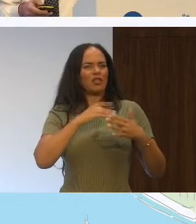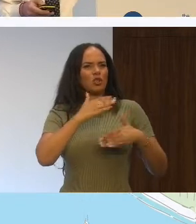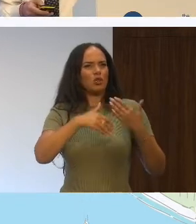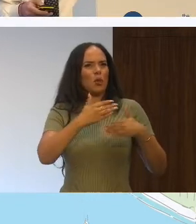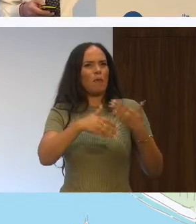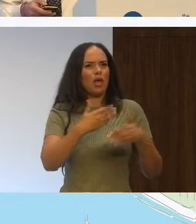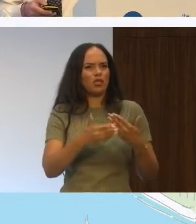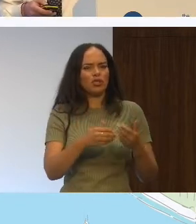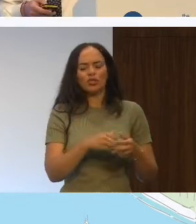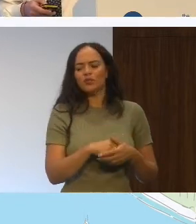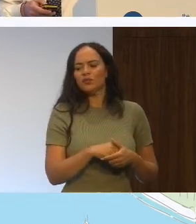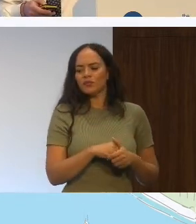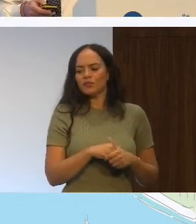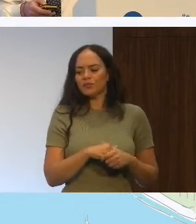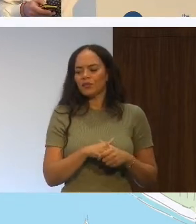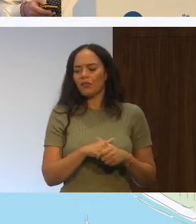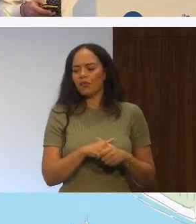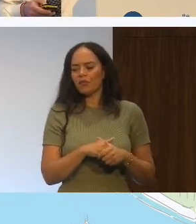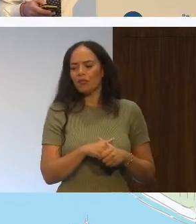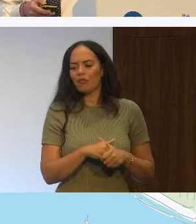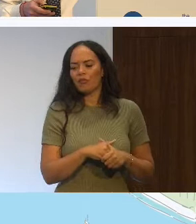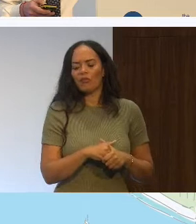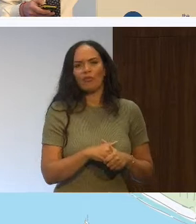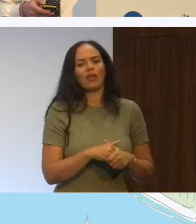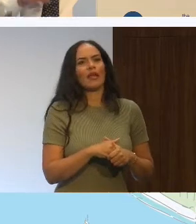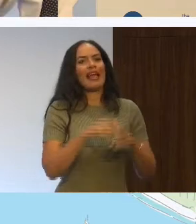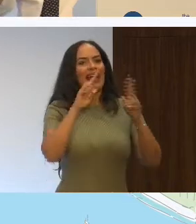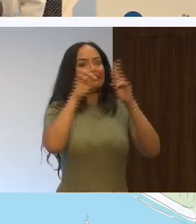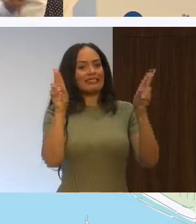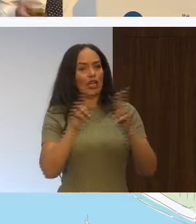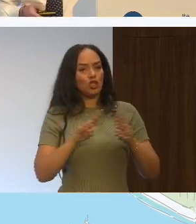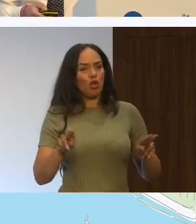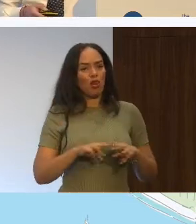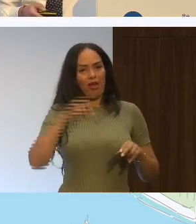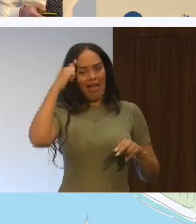Headache Society of told us that are of the thresholds to develop medication overuse